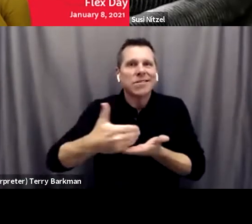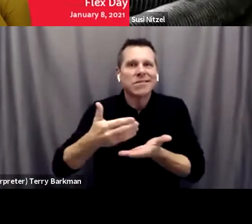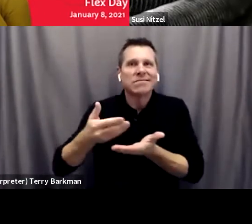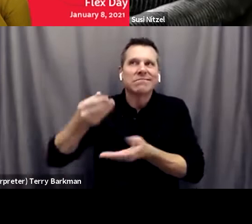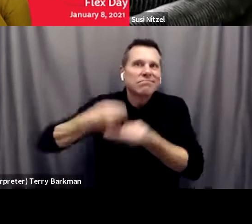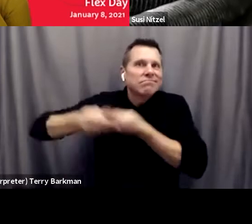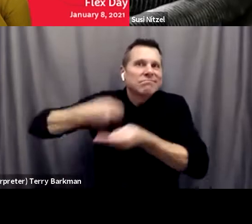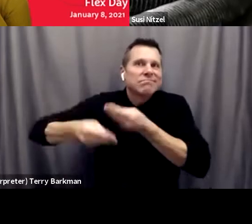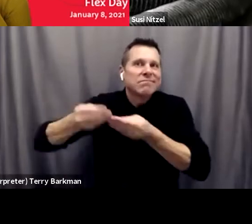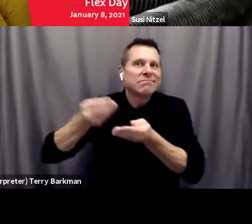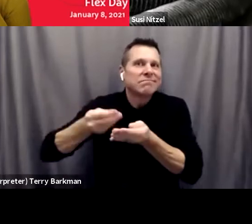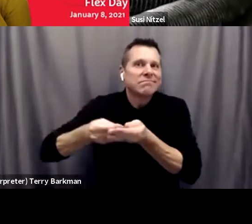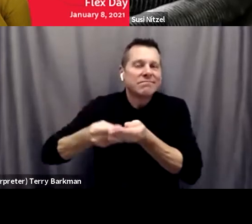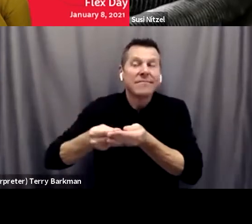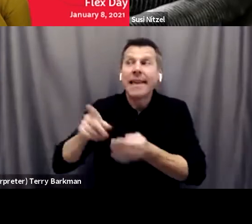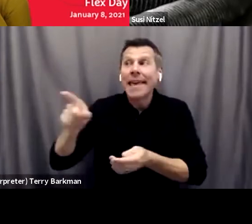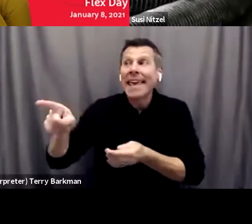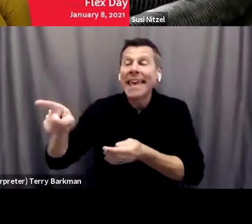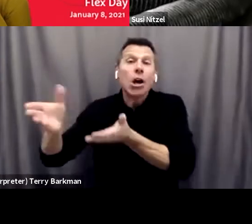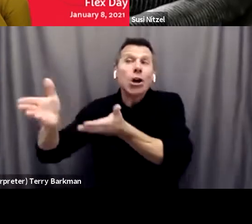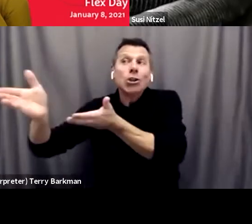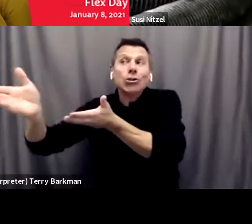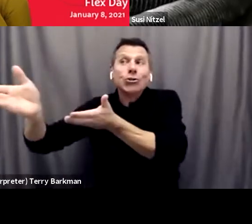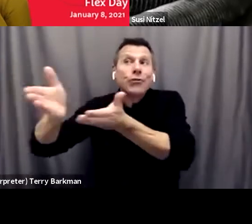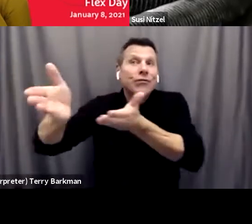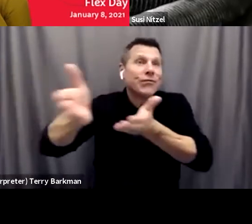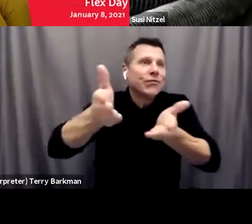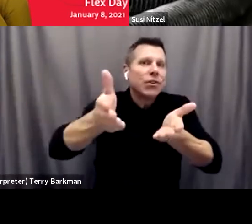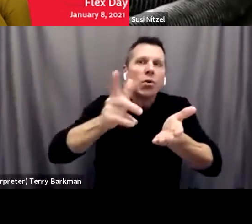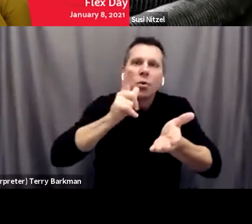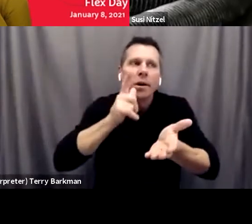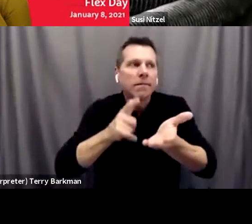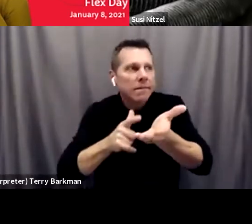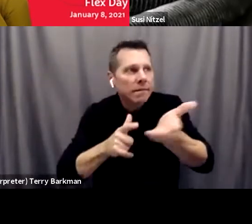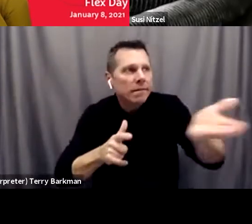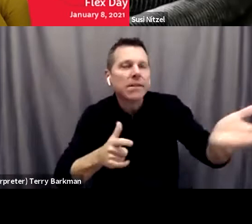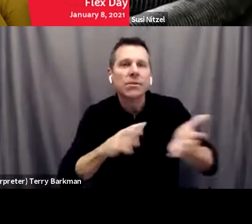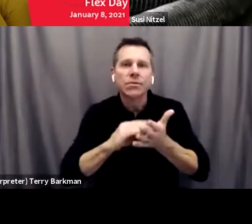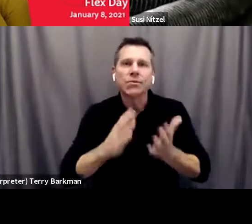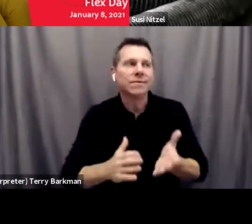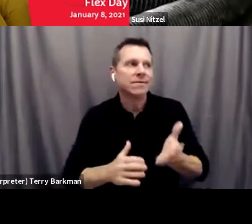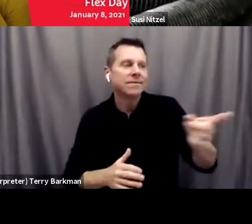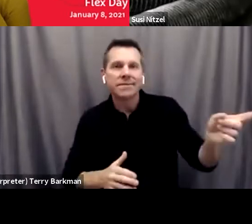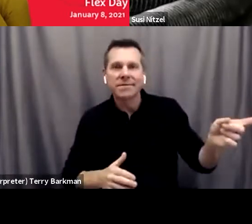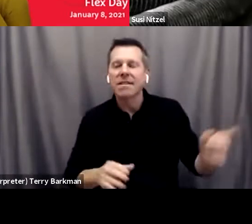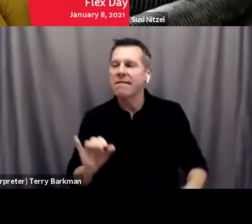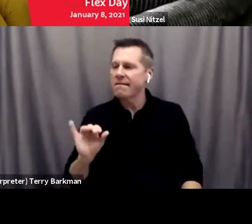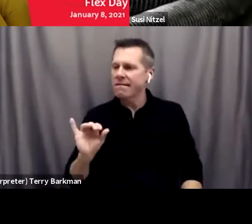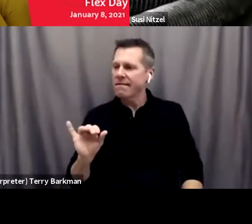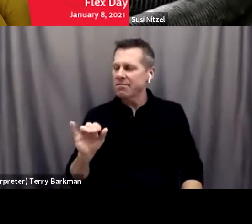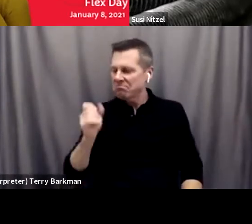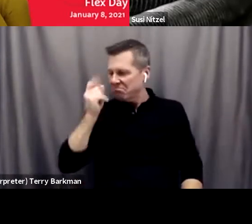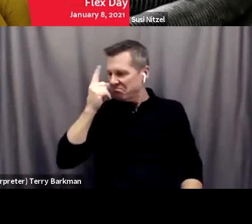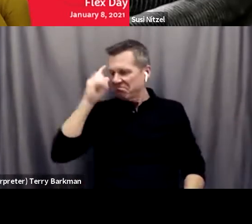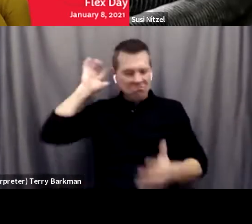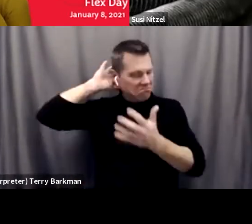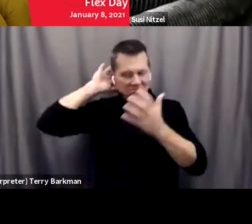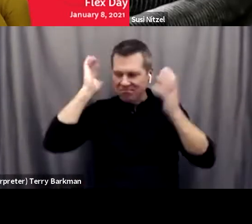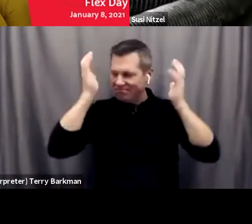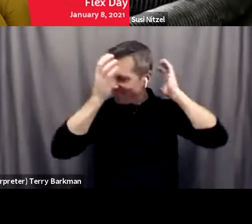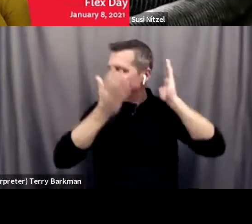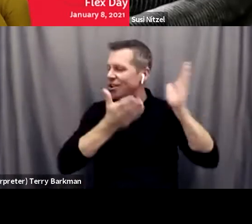he's doing is in service of our students, right, and then, and then, once that, that that shift happens, then bringing everyone